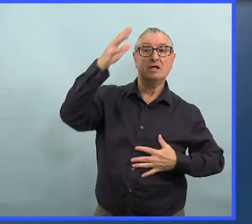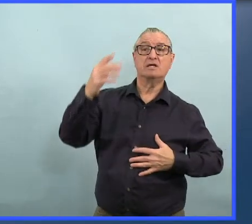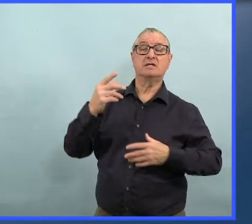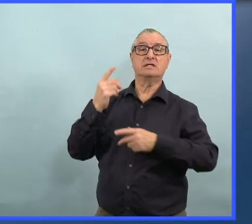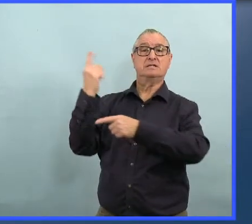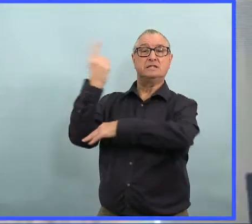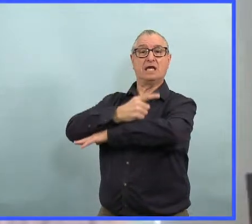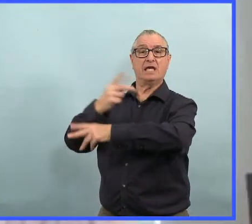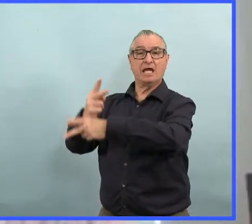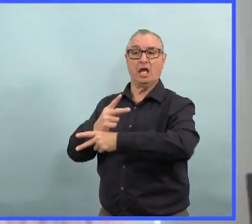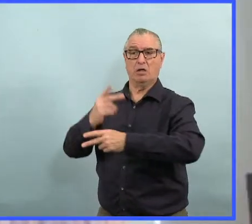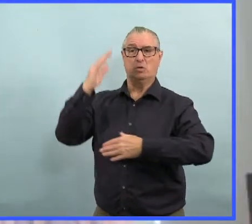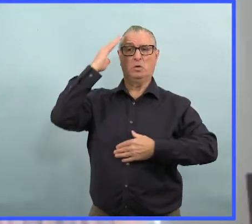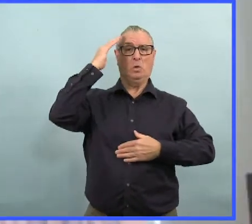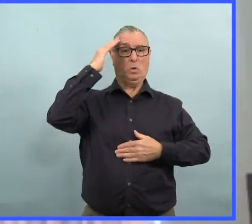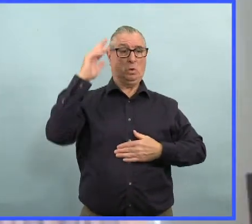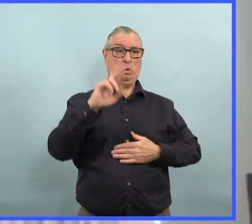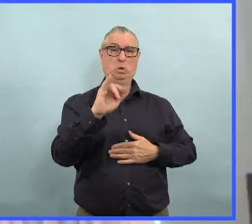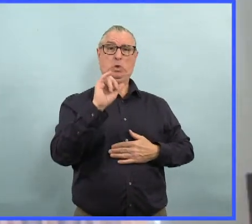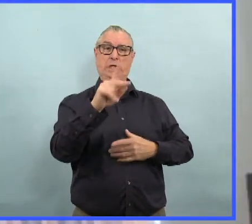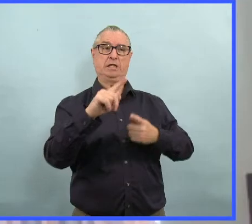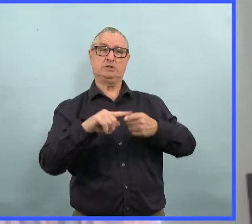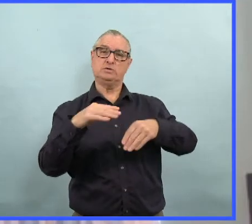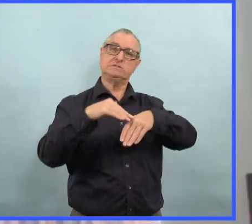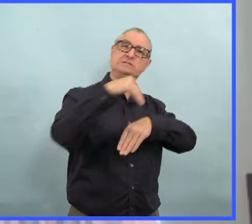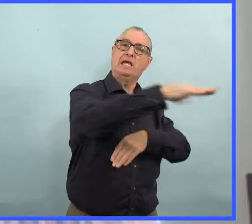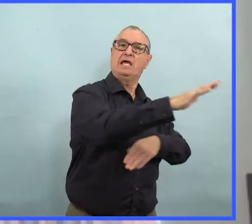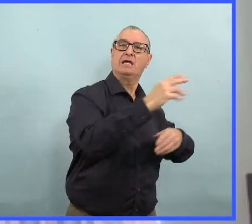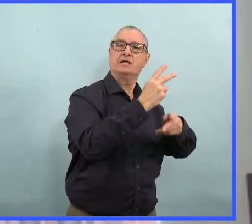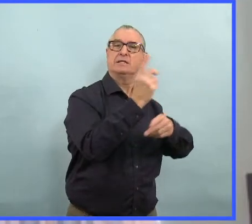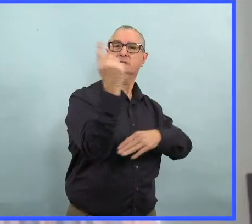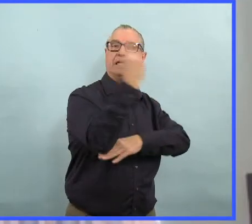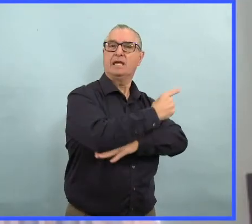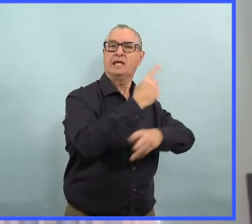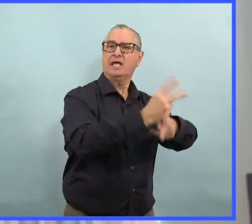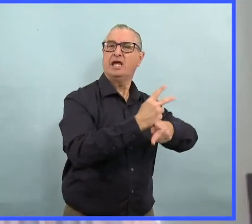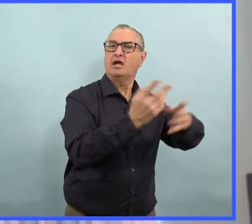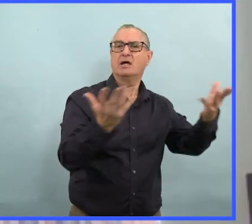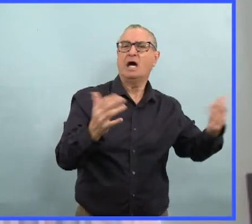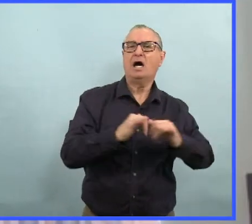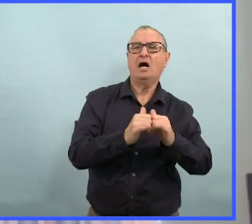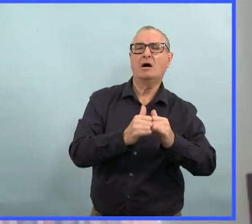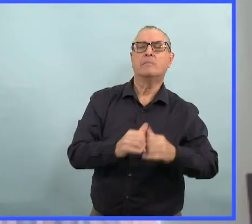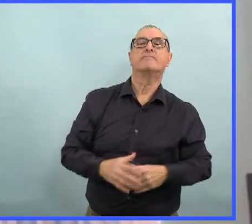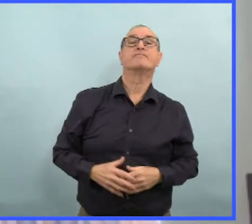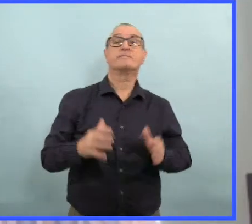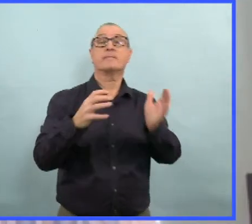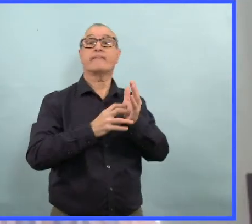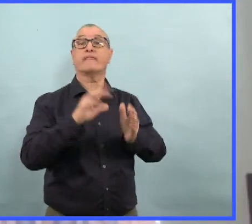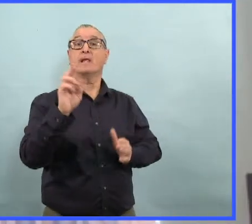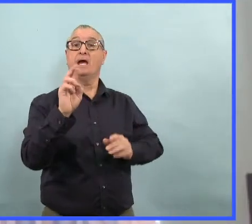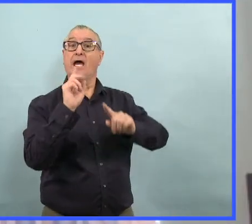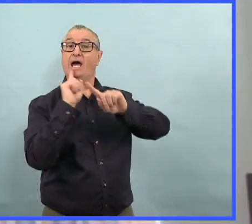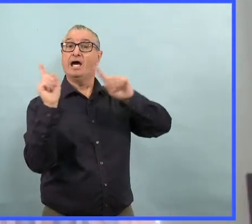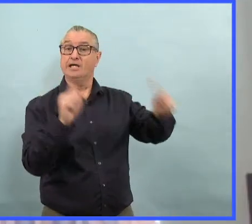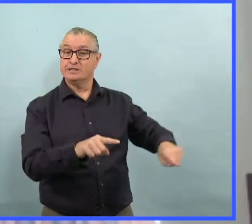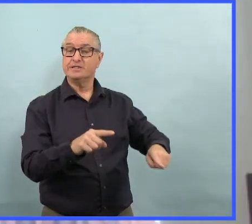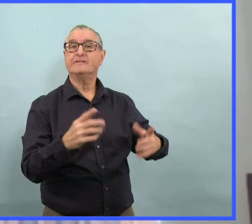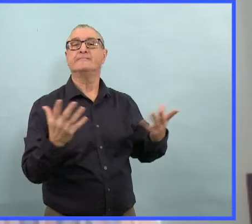so we know that all along the risk of severe outcome in in our and younger manitobans has